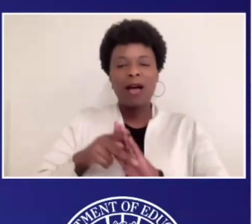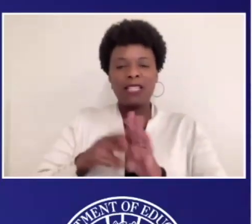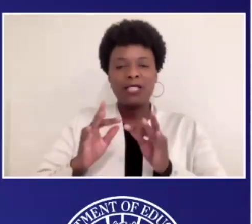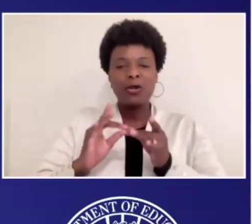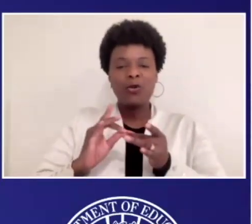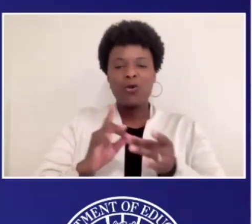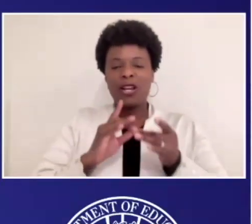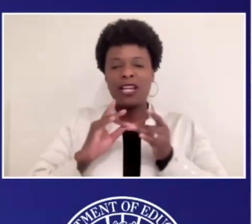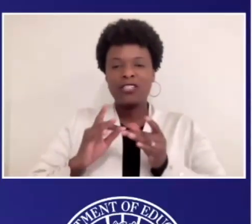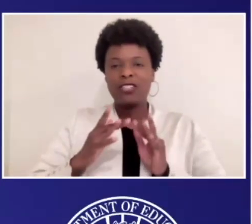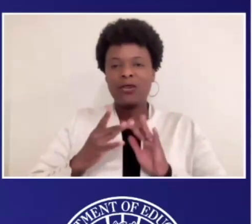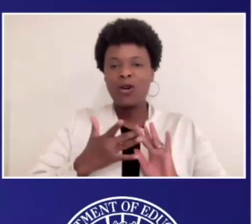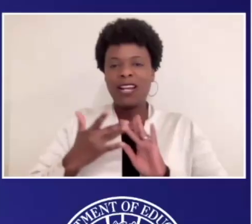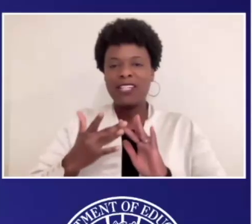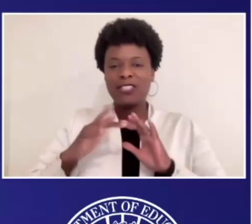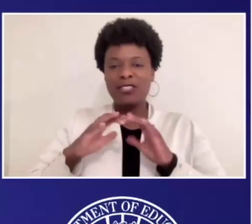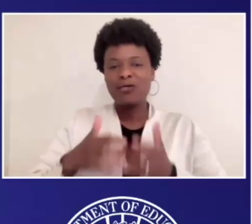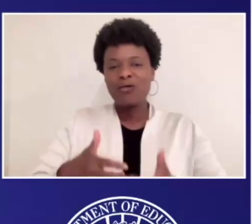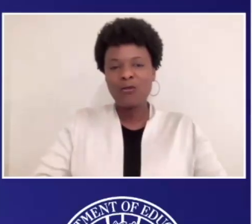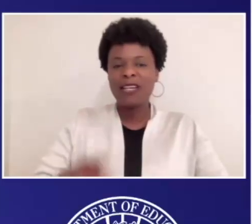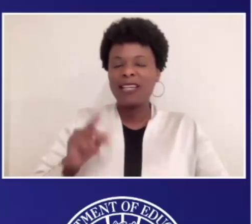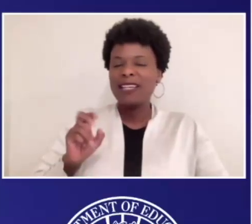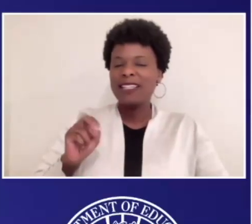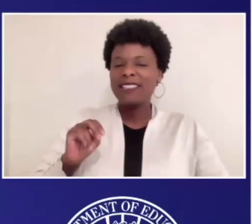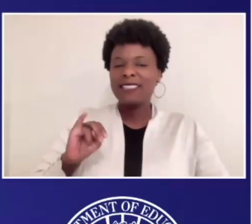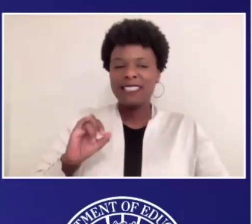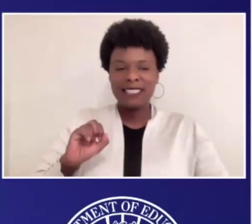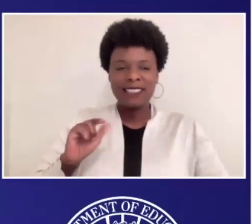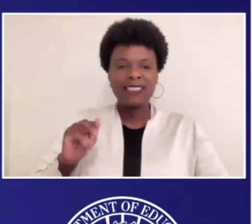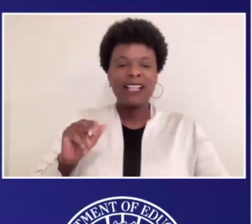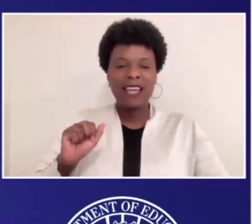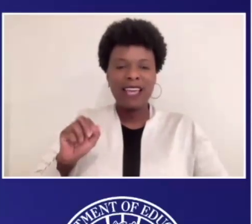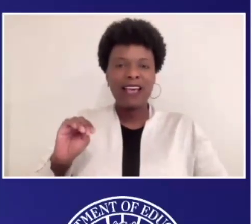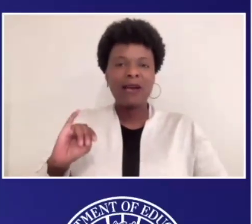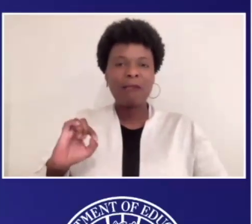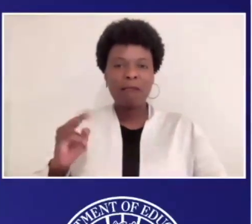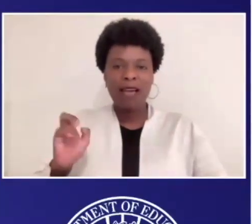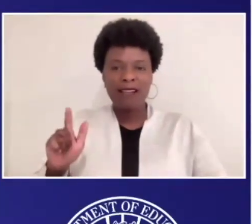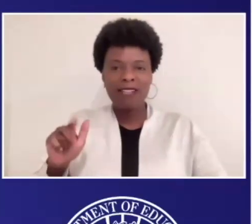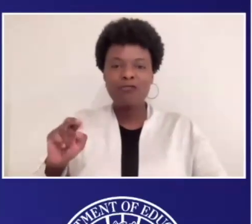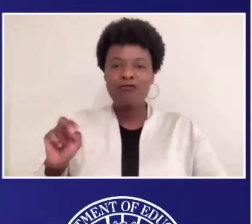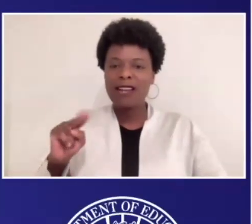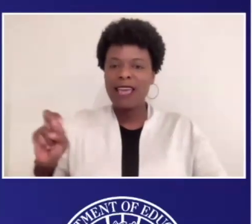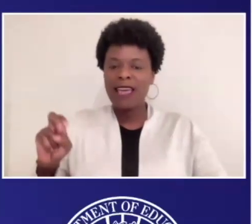Renee. Our friends from the Office of Federal Student Aid, including our very own Batman, Eric Hardy, along with many others